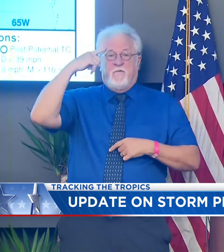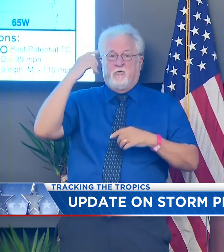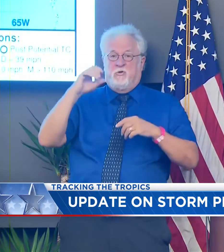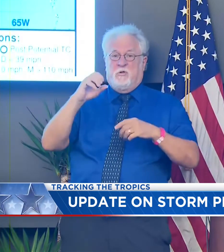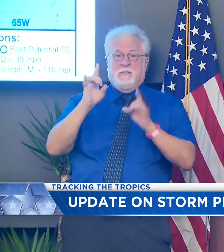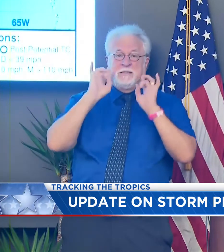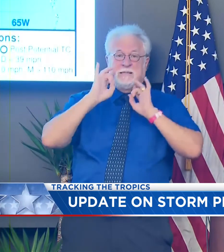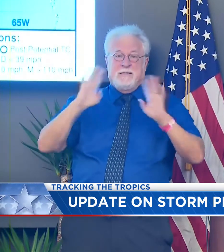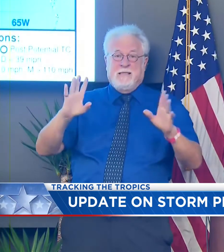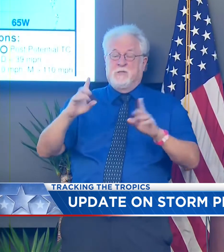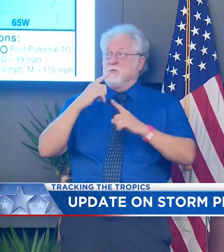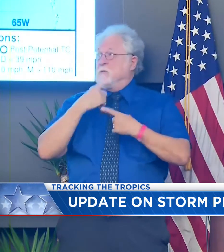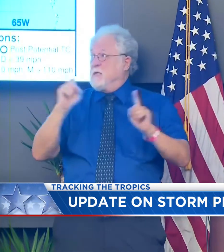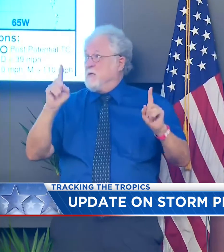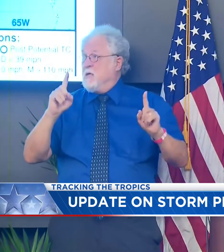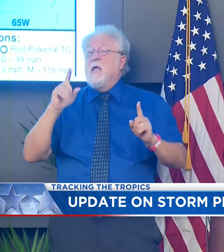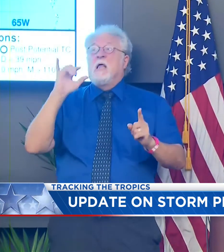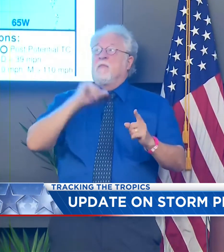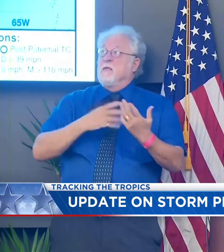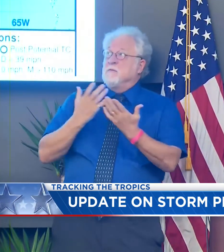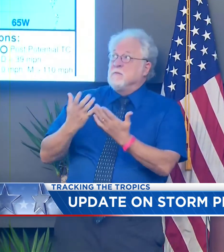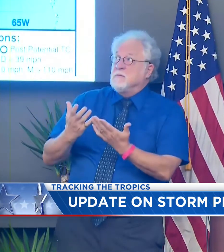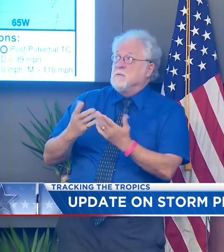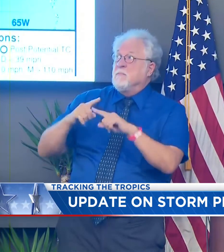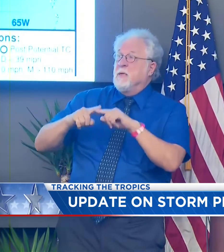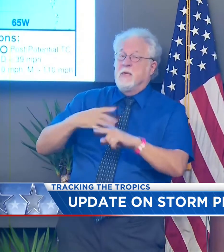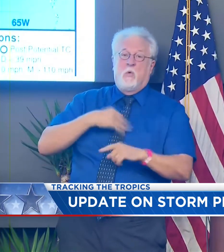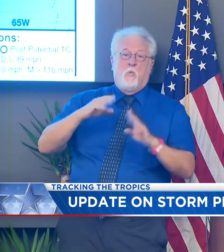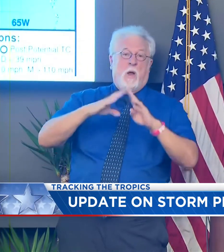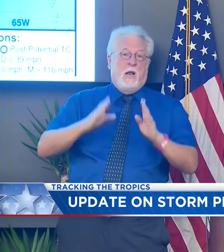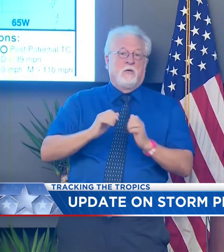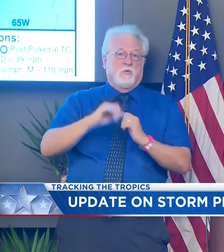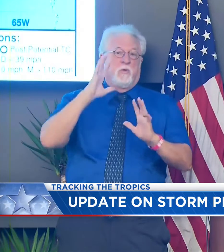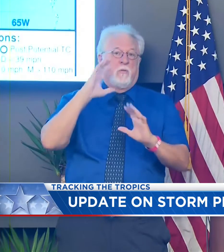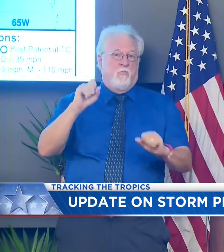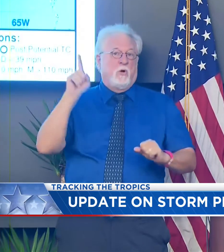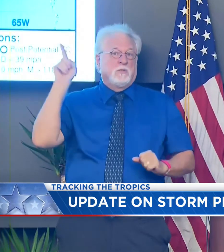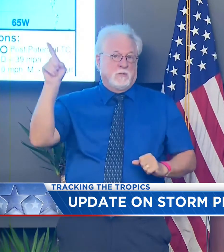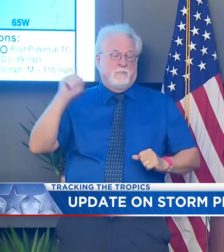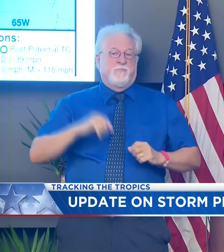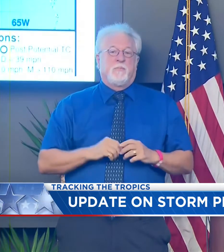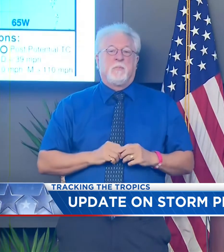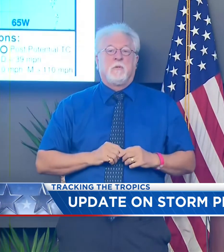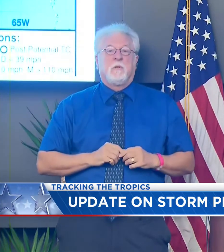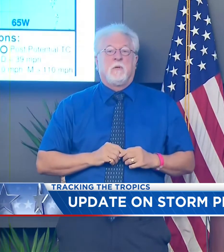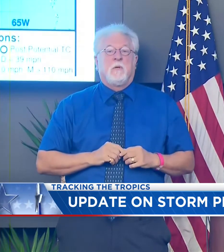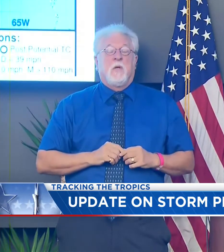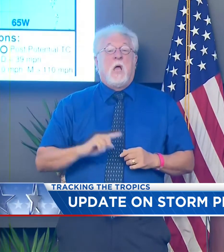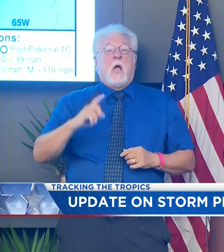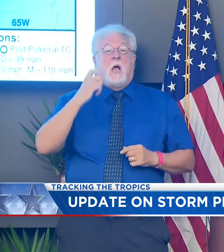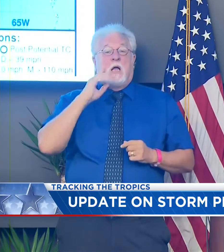EMERGENCY. WE ISSUED THAT DECLARATION ON FRIDAY. YESTERDAY, WE REQUESTED A FEDERAL DISASTER DECLARATION,